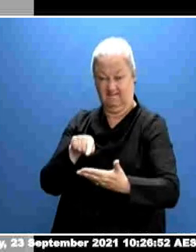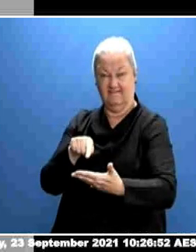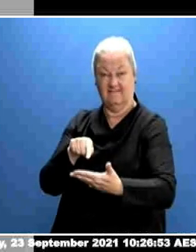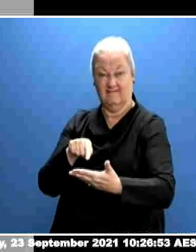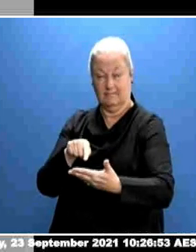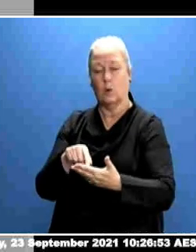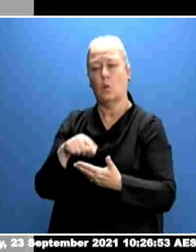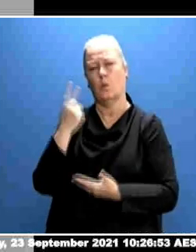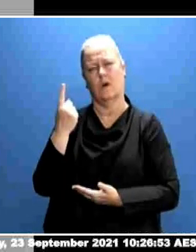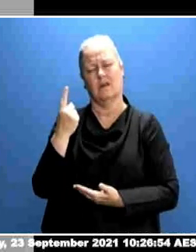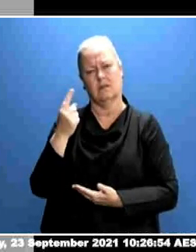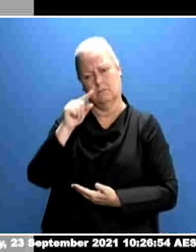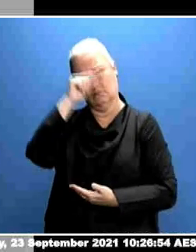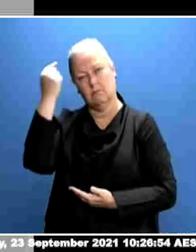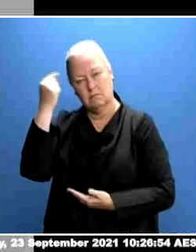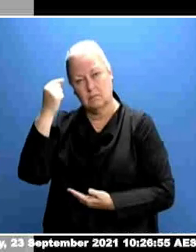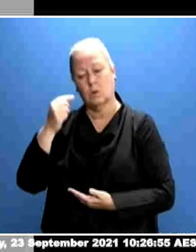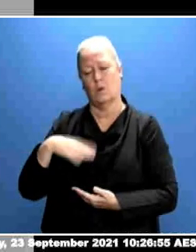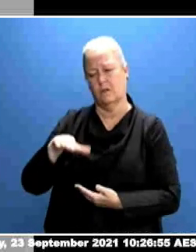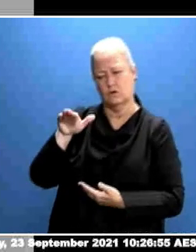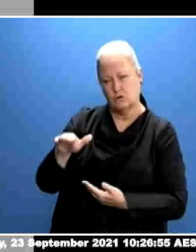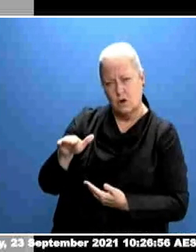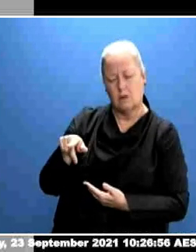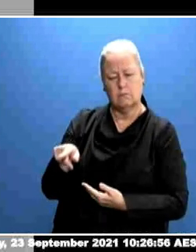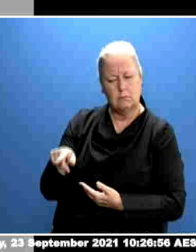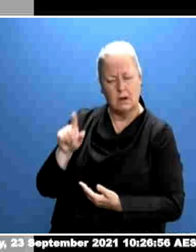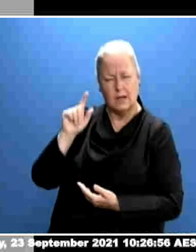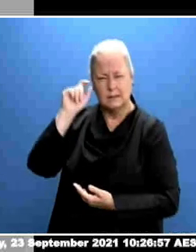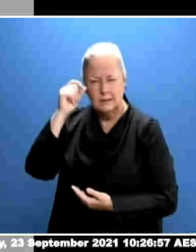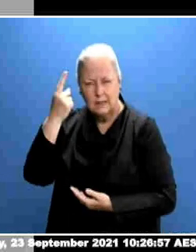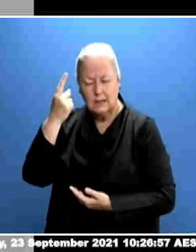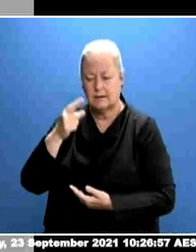is to enable the child to understand what their behaviour is